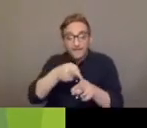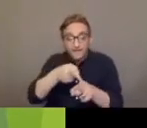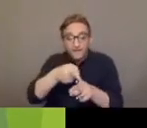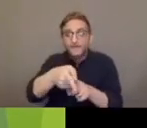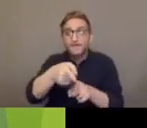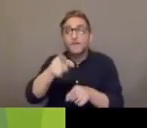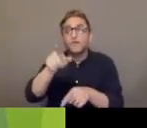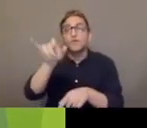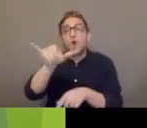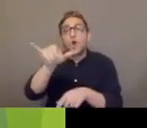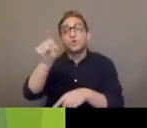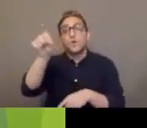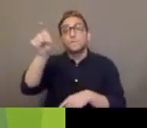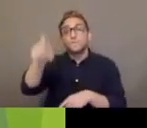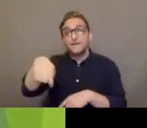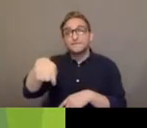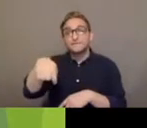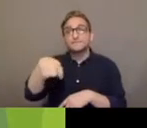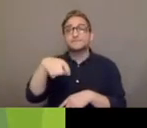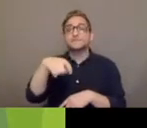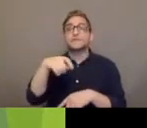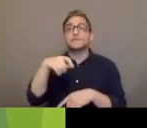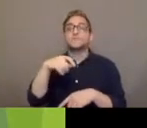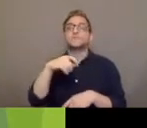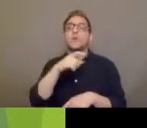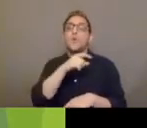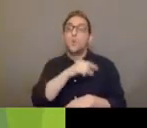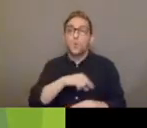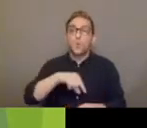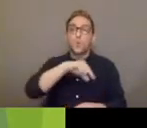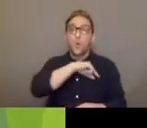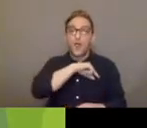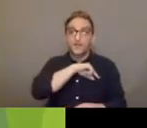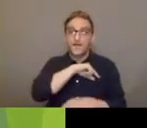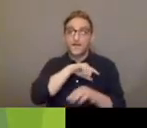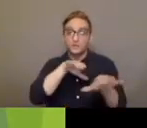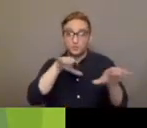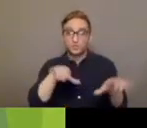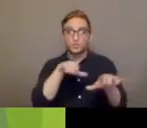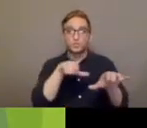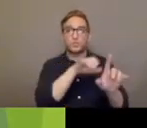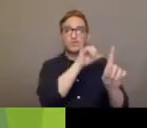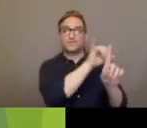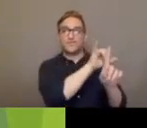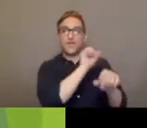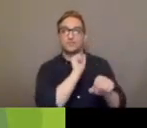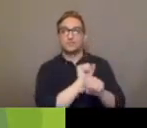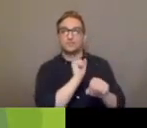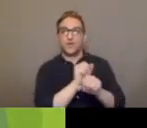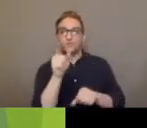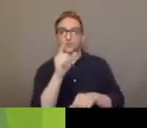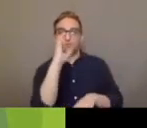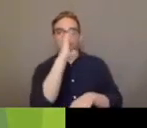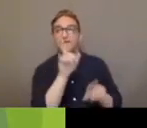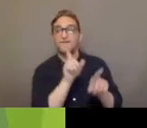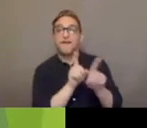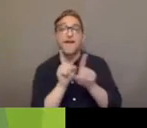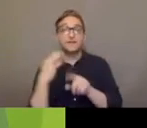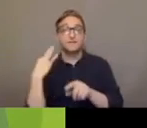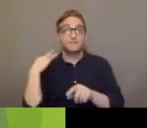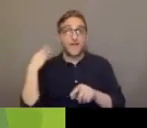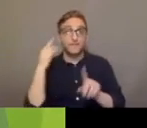be qualified to do the job that you are seeking either as an applicant or employee either